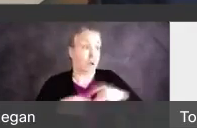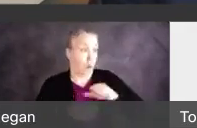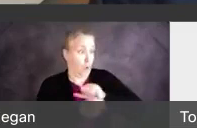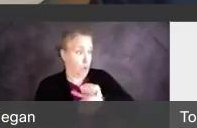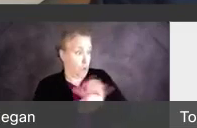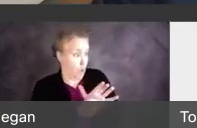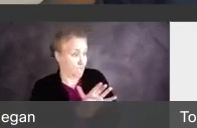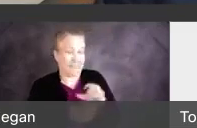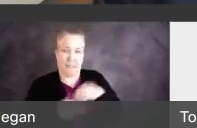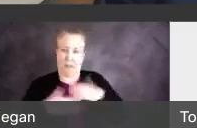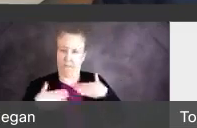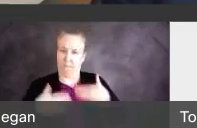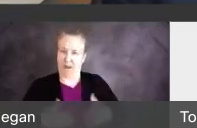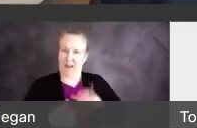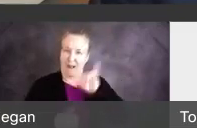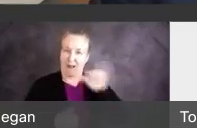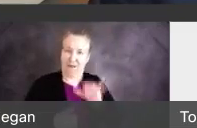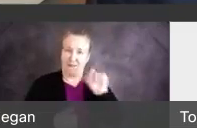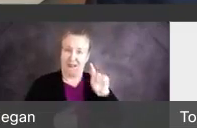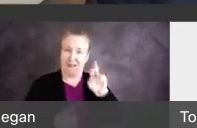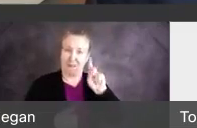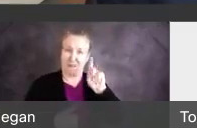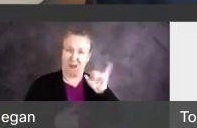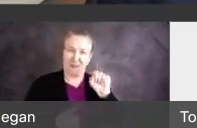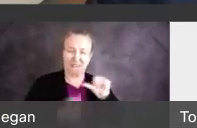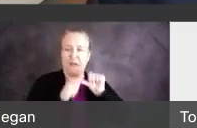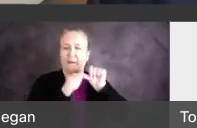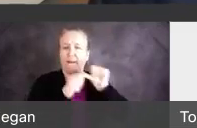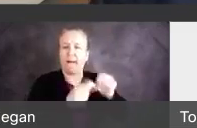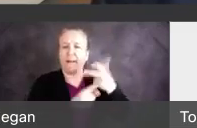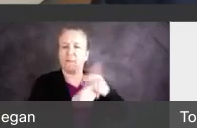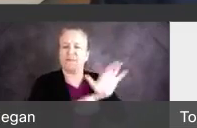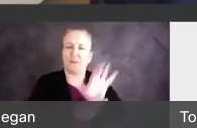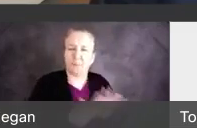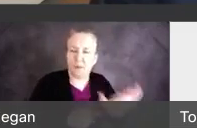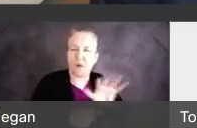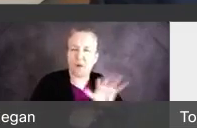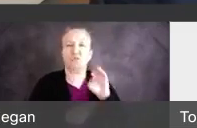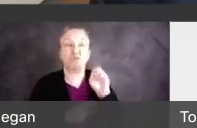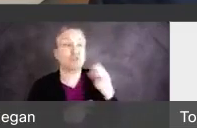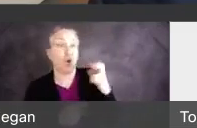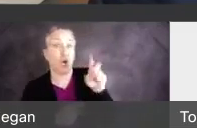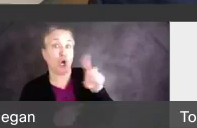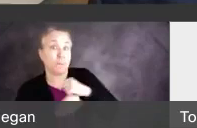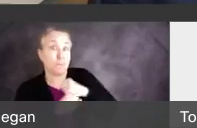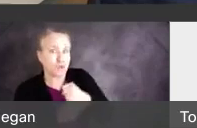so the herd immunity will be a combination of those two things. Although we really want to focus